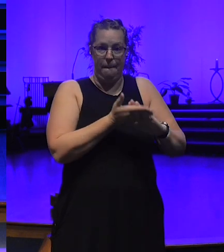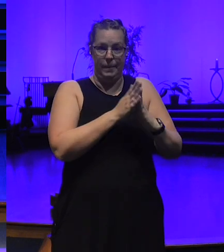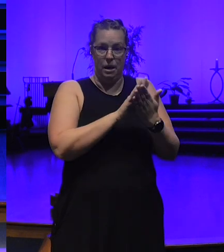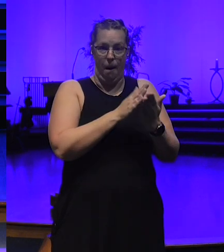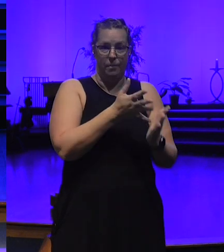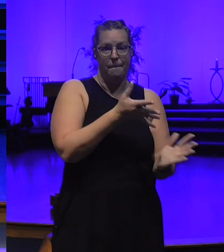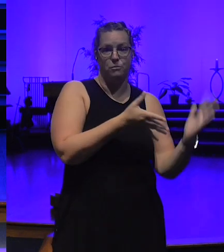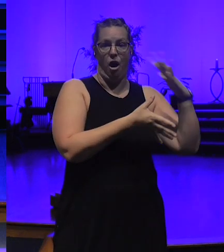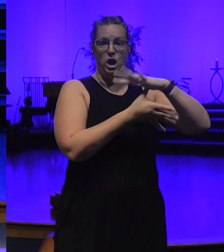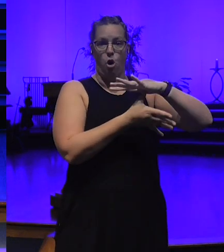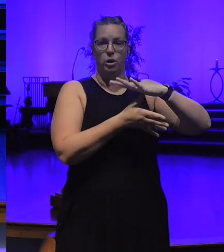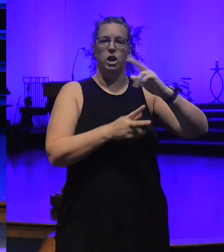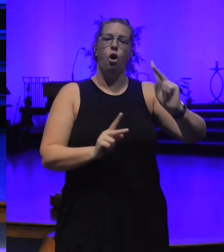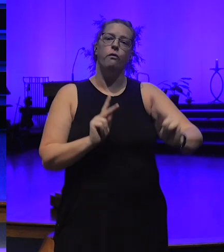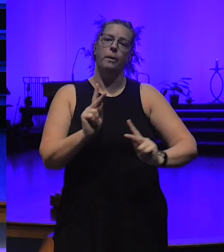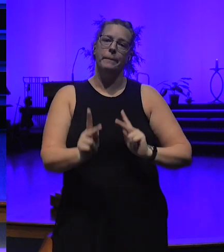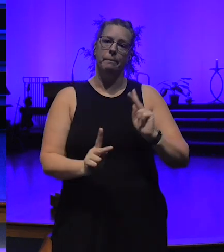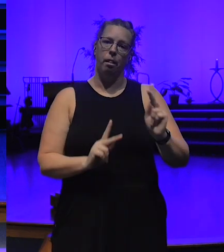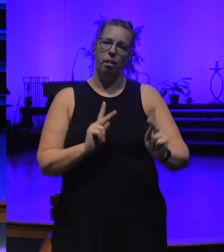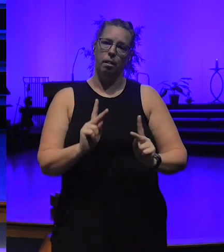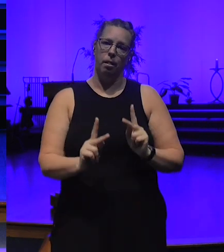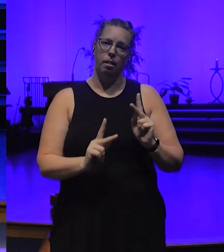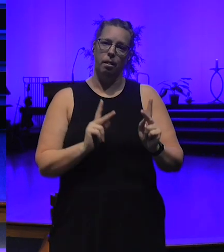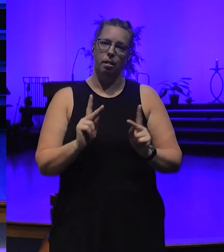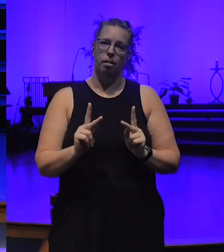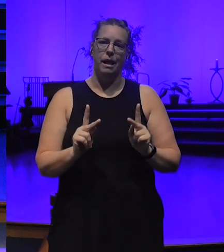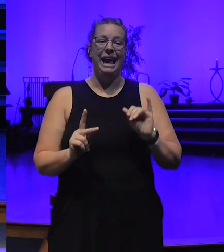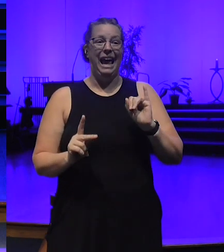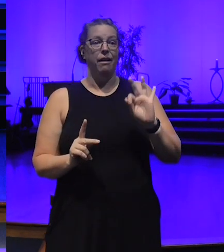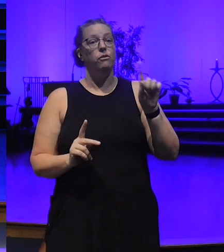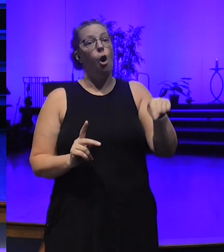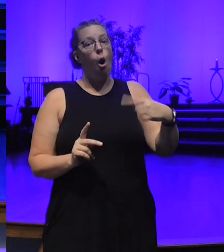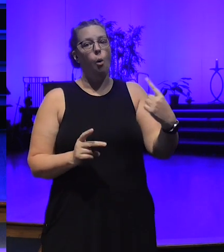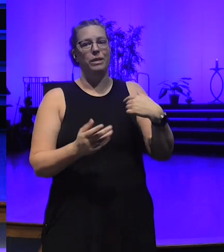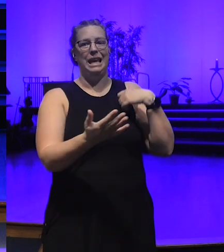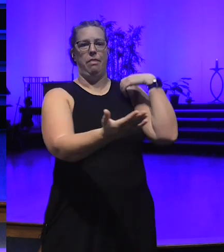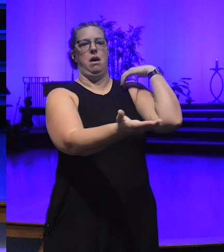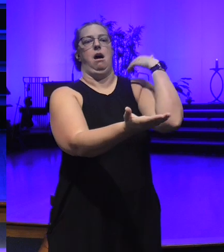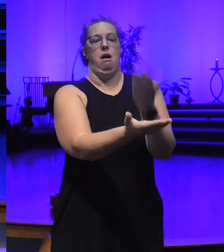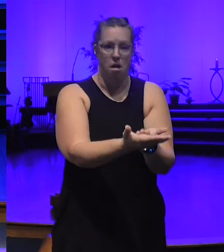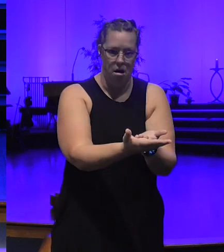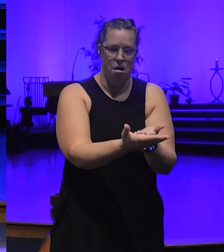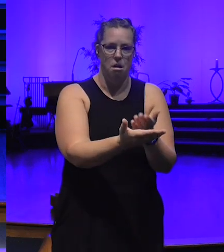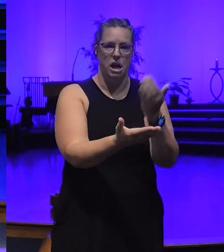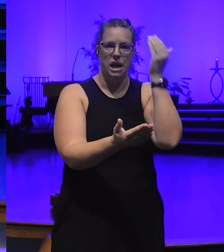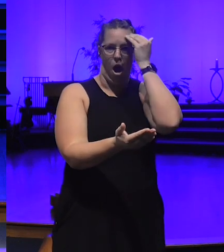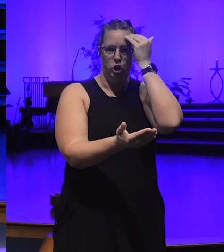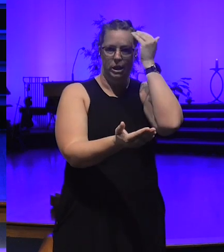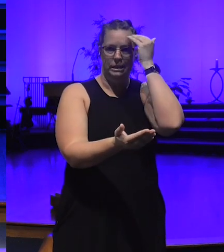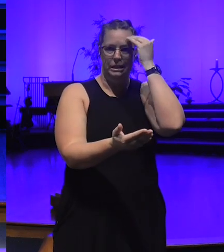you're only in this destination Consciousness never willing to enjoy the destination that is